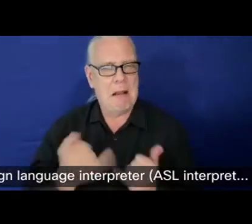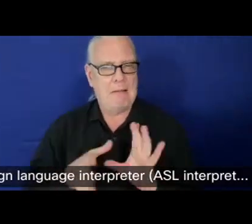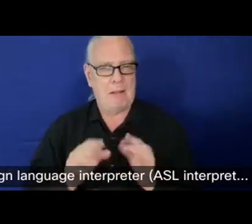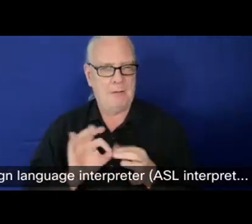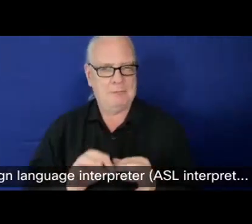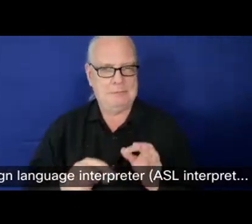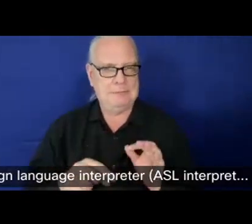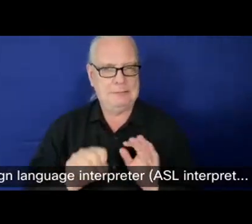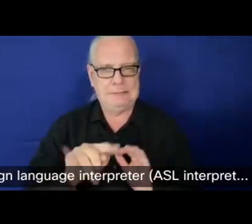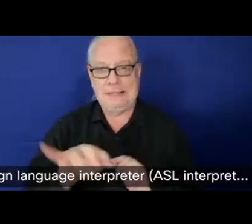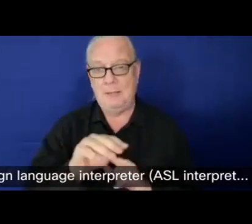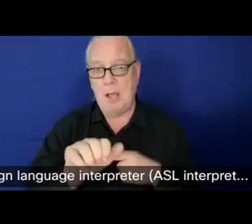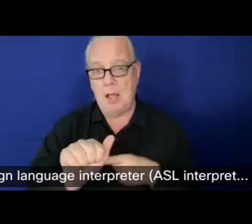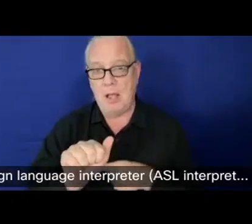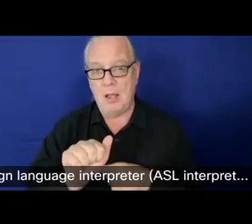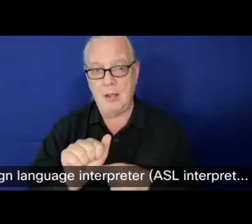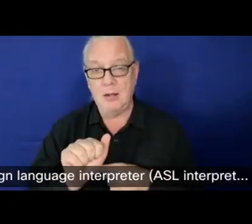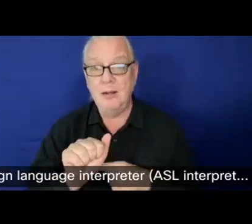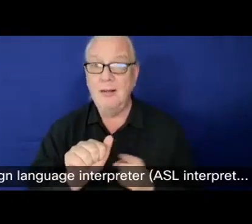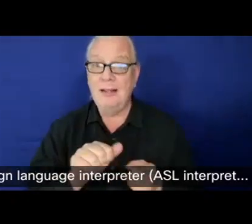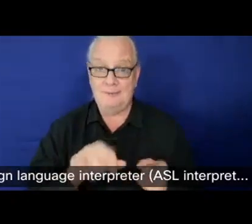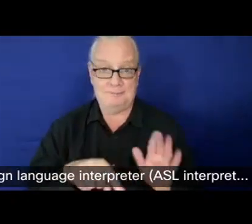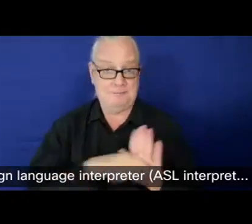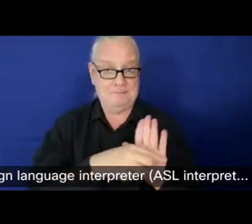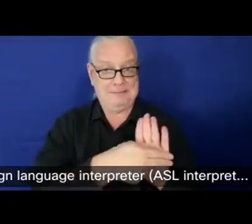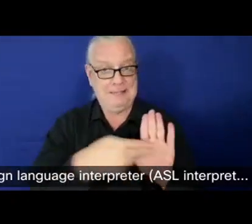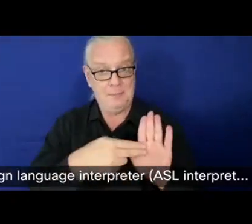stigma can decrease engagement in care and engagement with